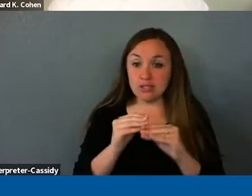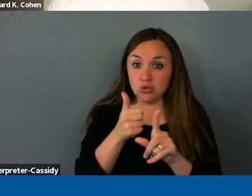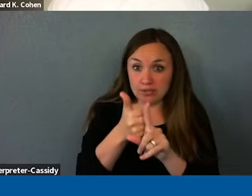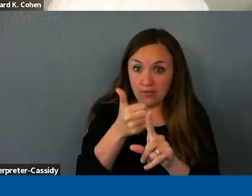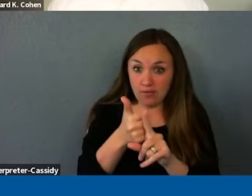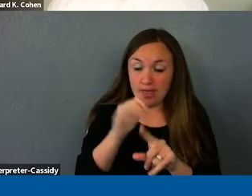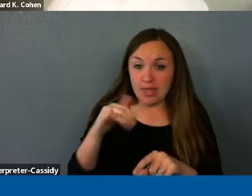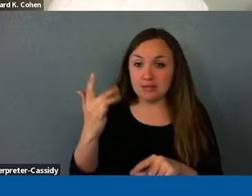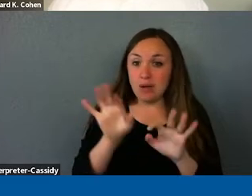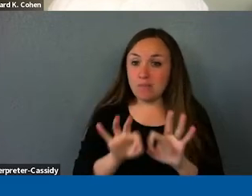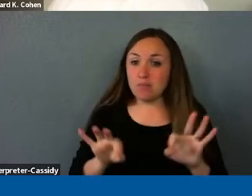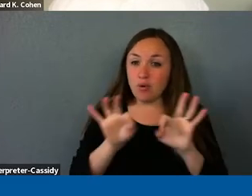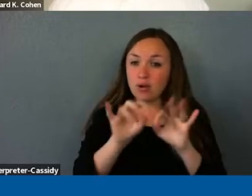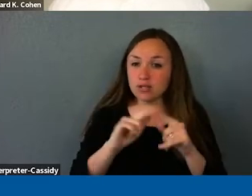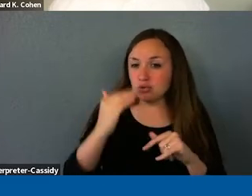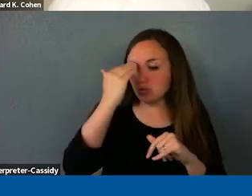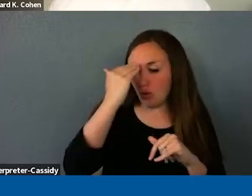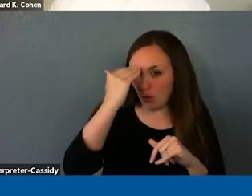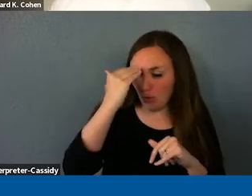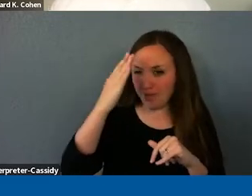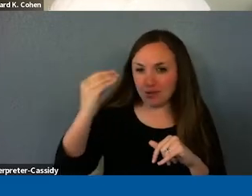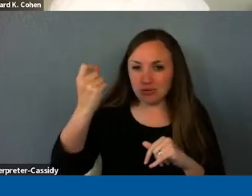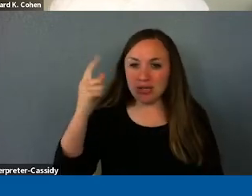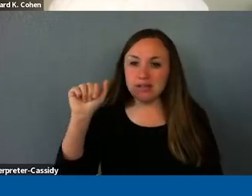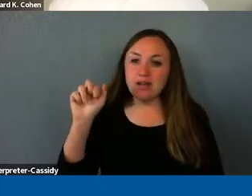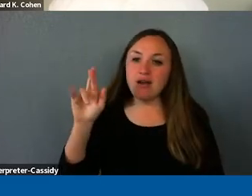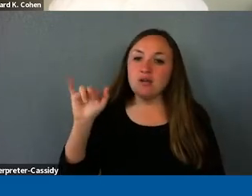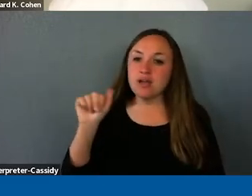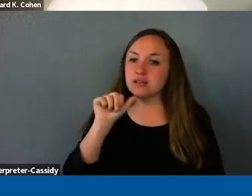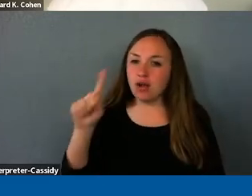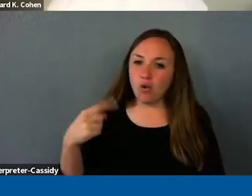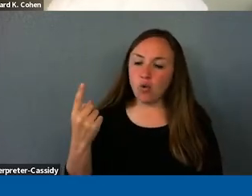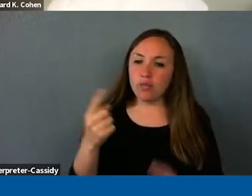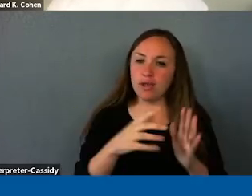That's why it's important to know and understand ARIA, not just copy and paste these patterns.